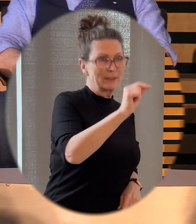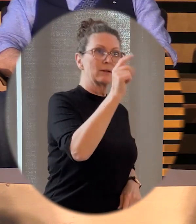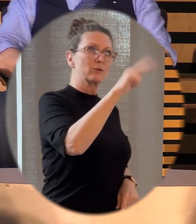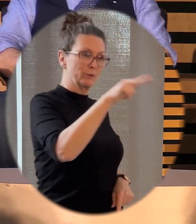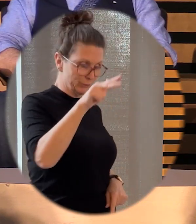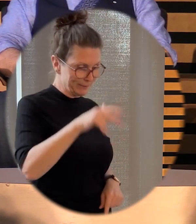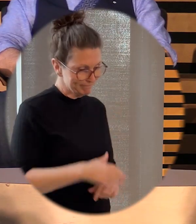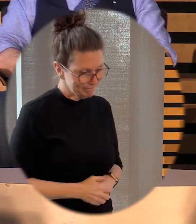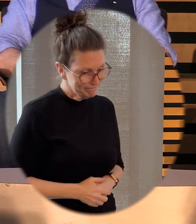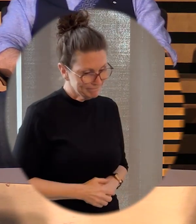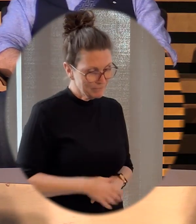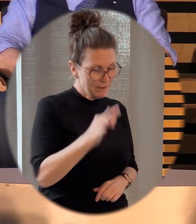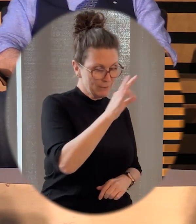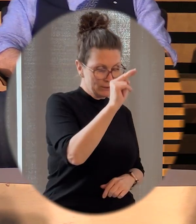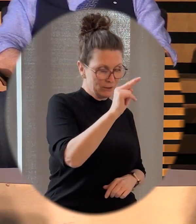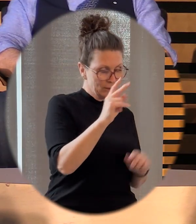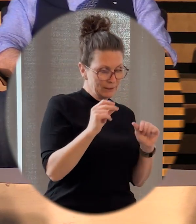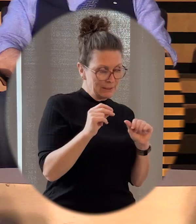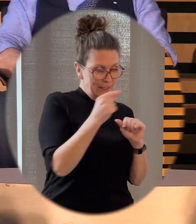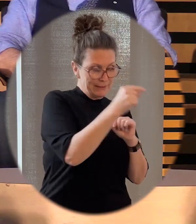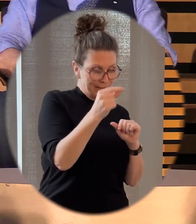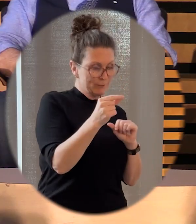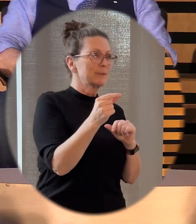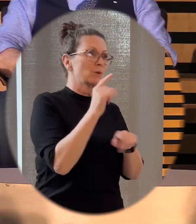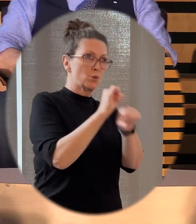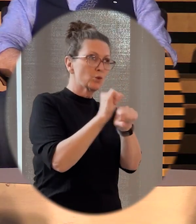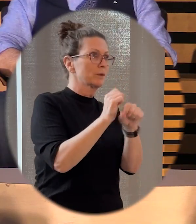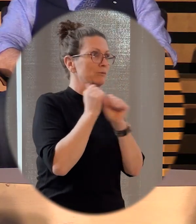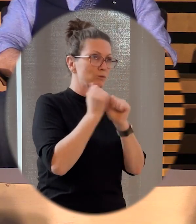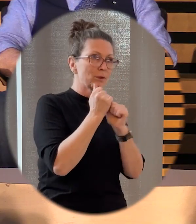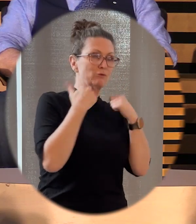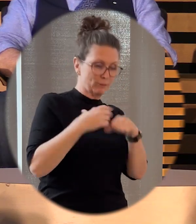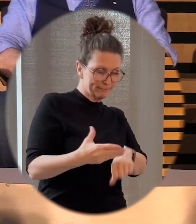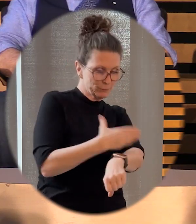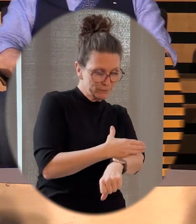in relation to the UNCRPD, have yet to address any of those recommendations publicly and has no